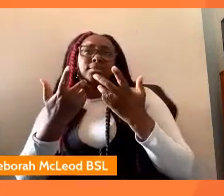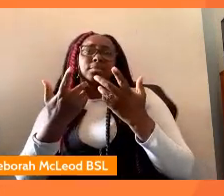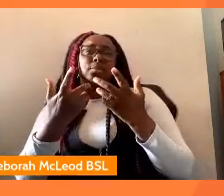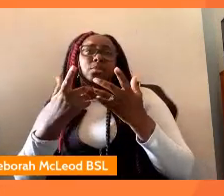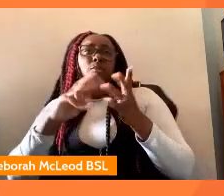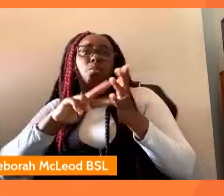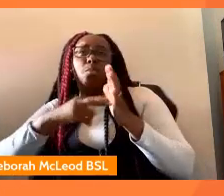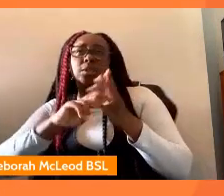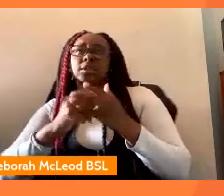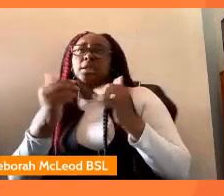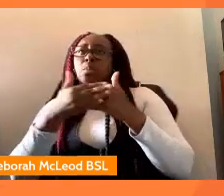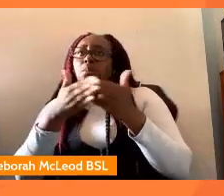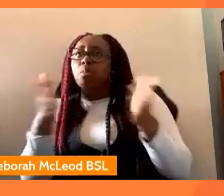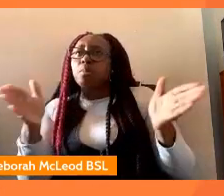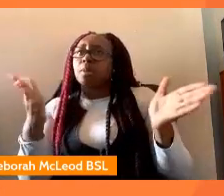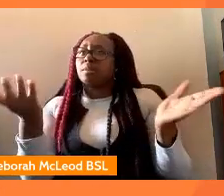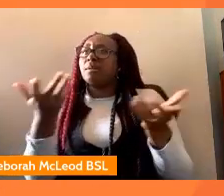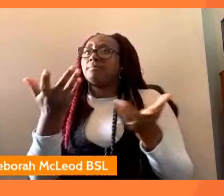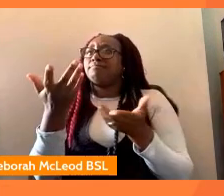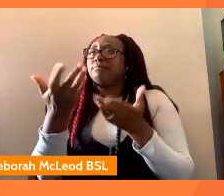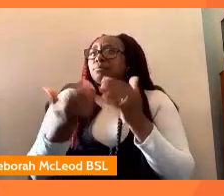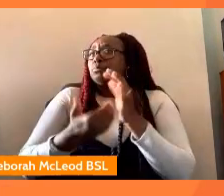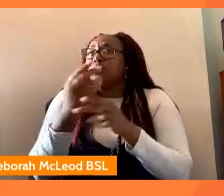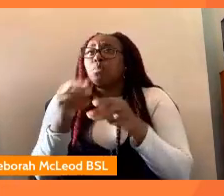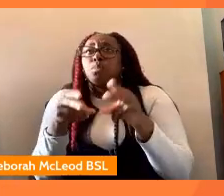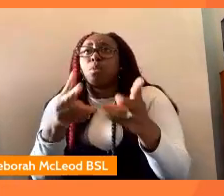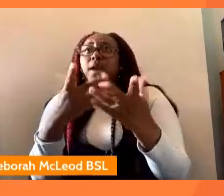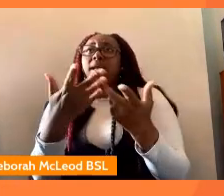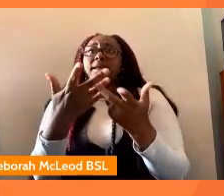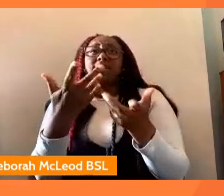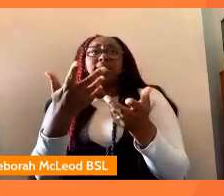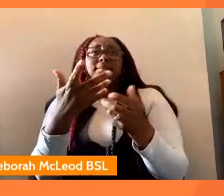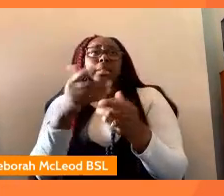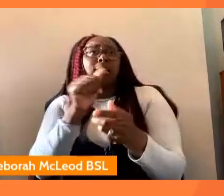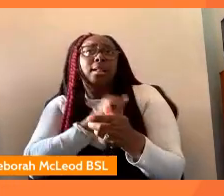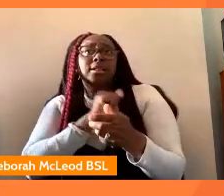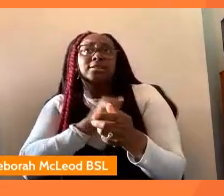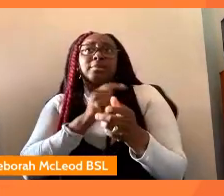to open up the possibilities of unexpected crossovers, shared audiences,